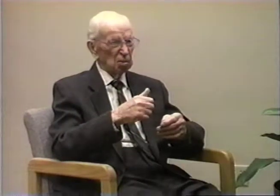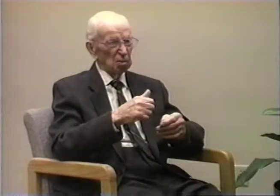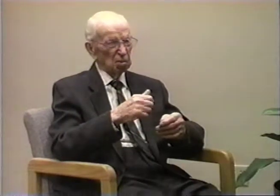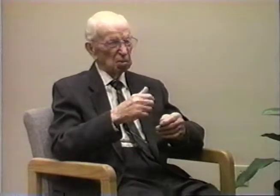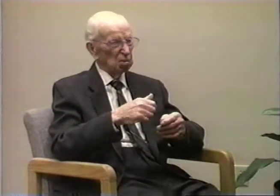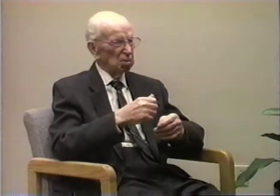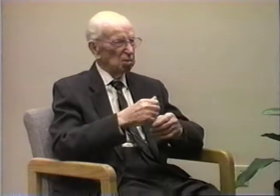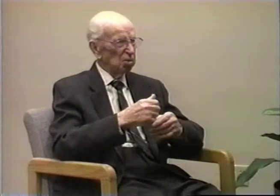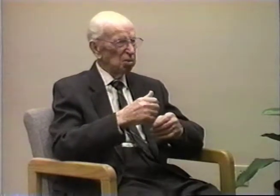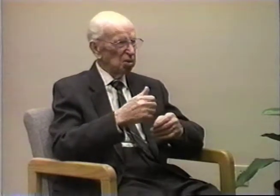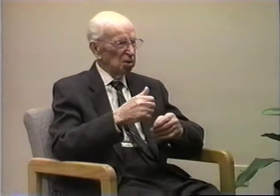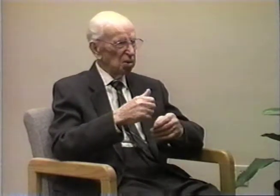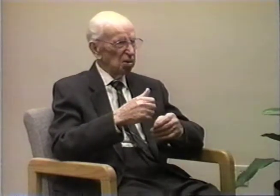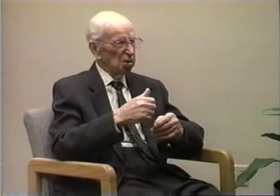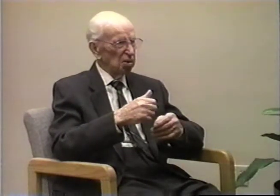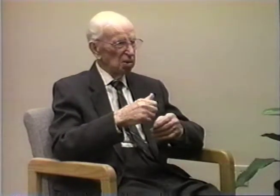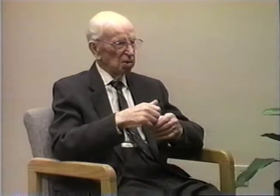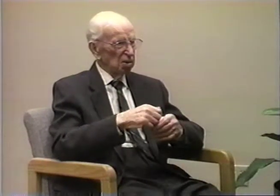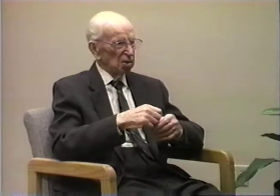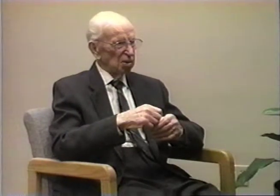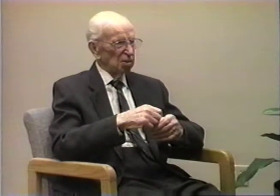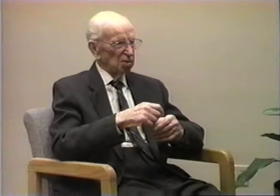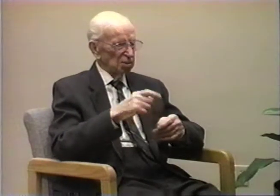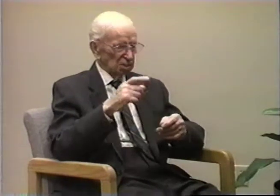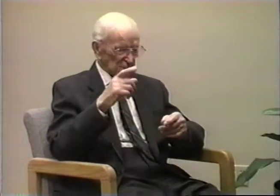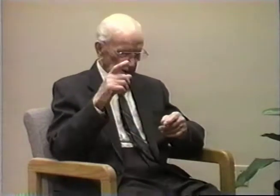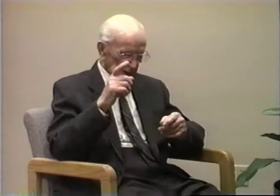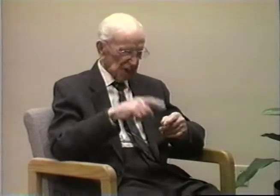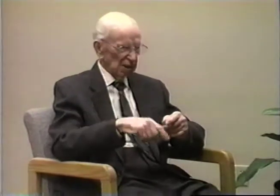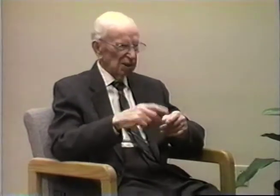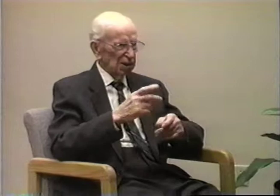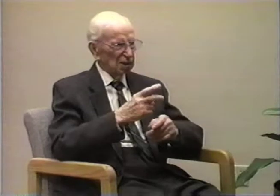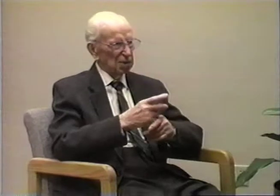Well, about ten years or so.